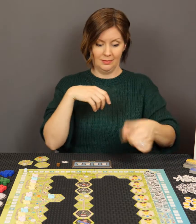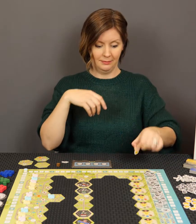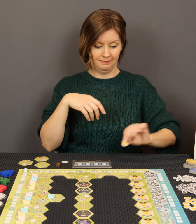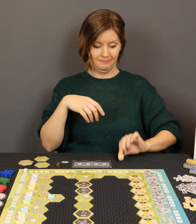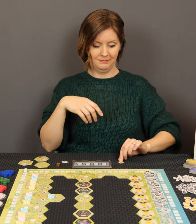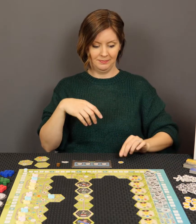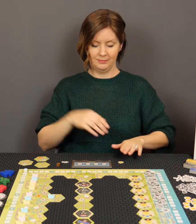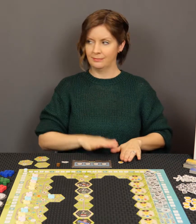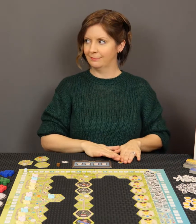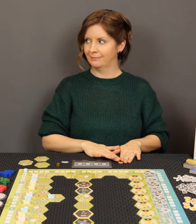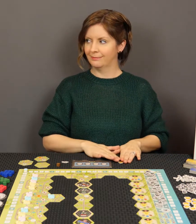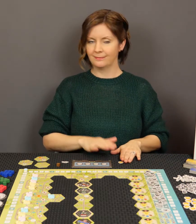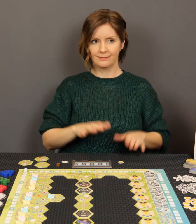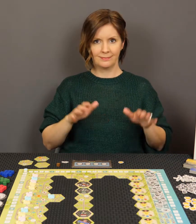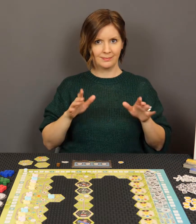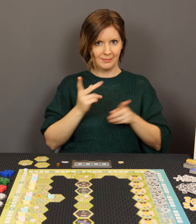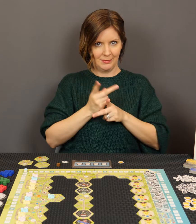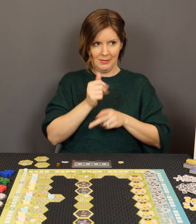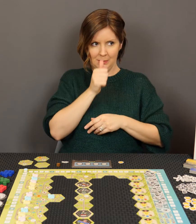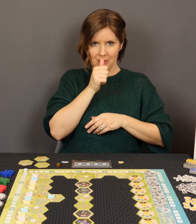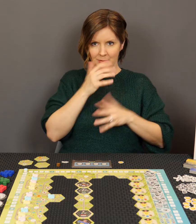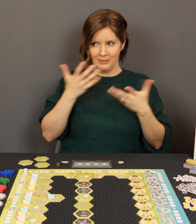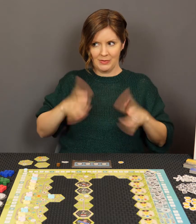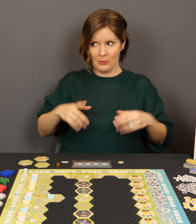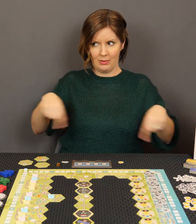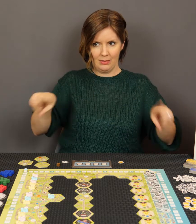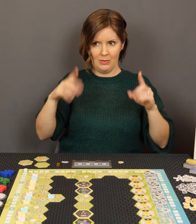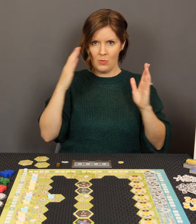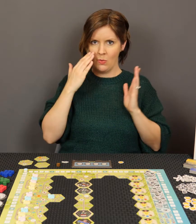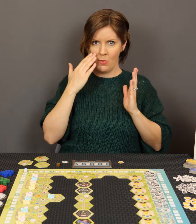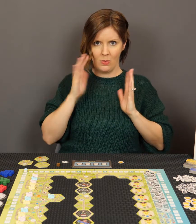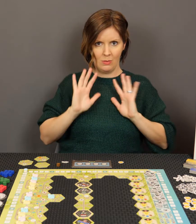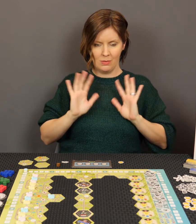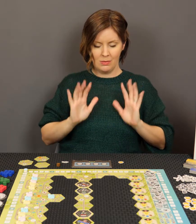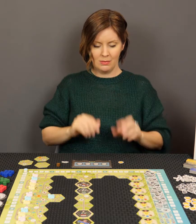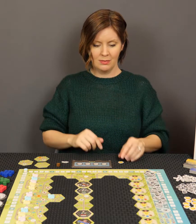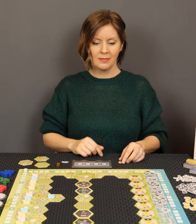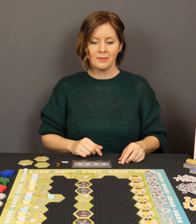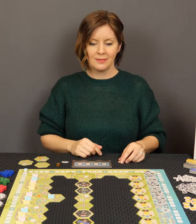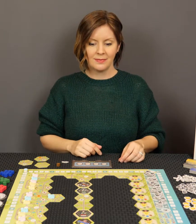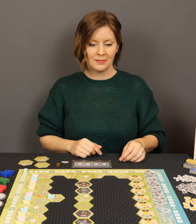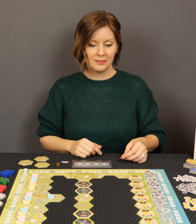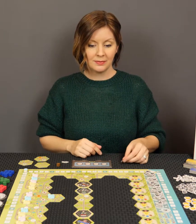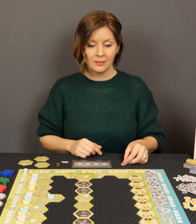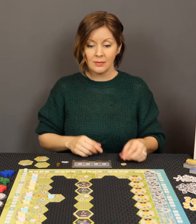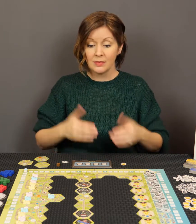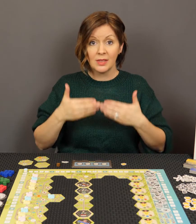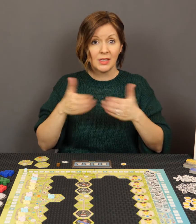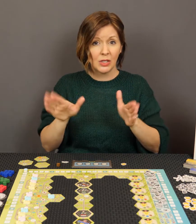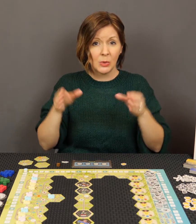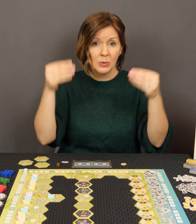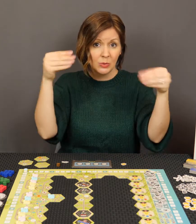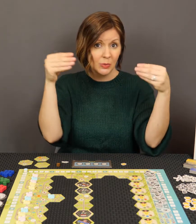So I take that and put it face down because I don’t want anyone to know how many points I’m going to get.